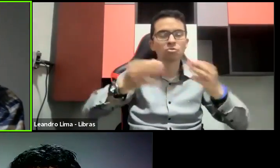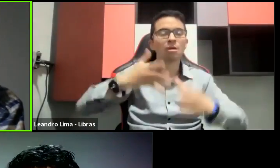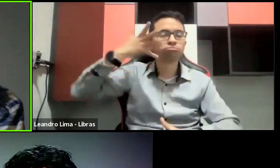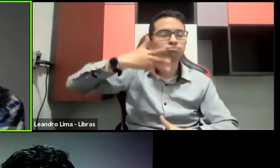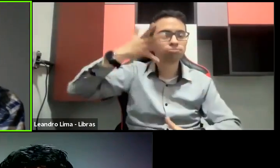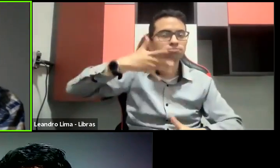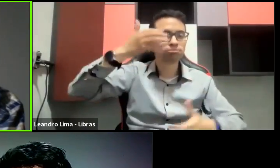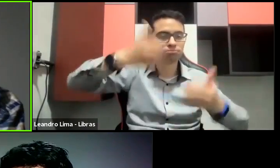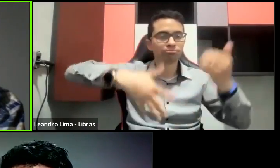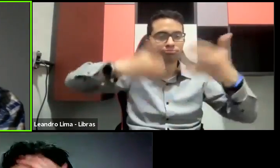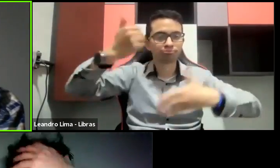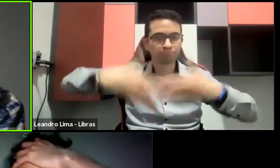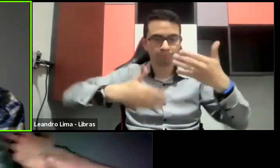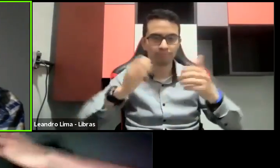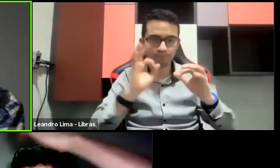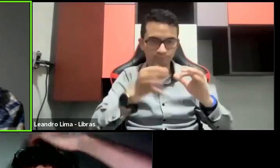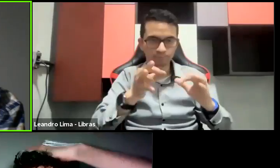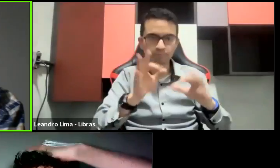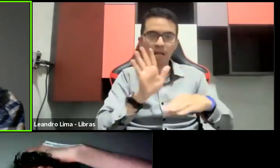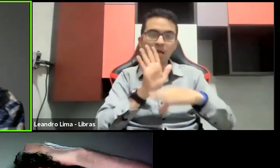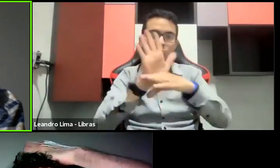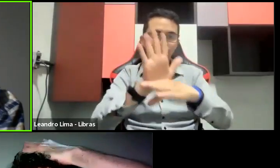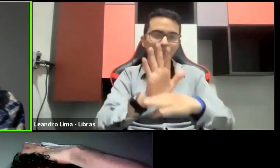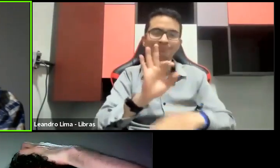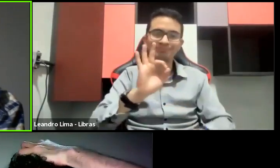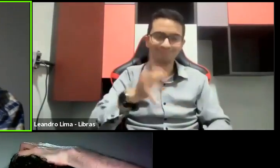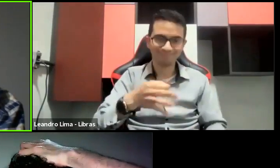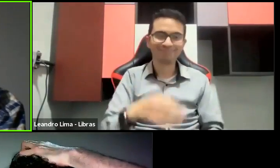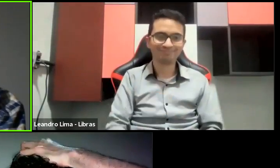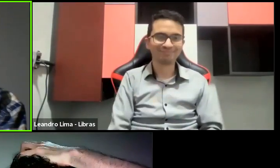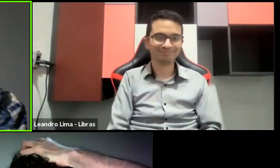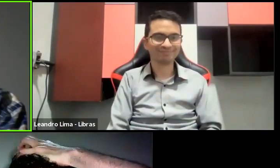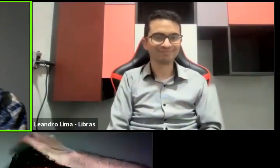I sent to you, Monica to text.